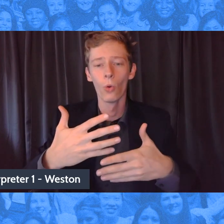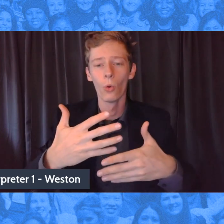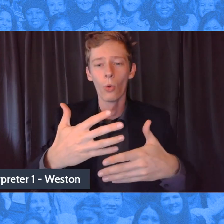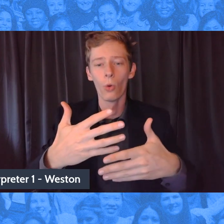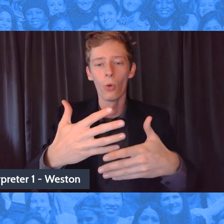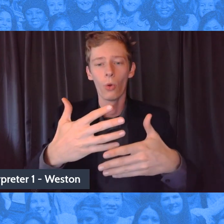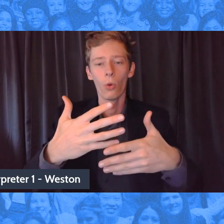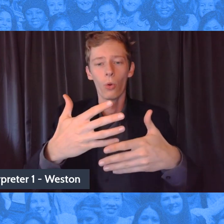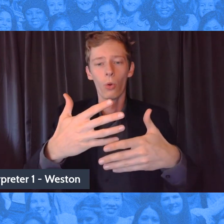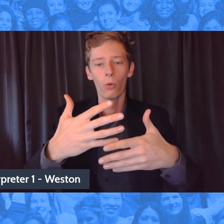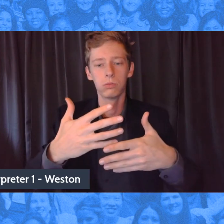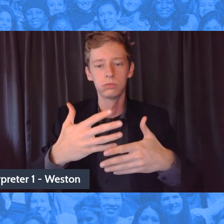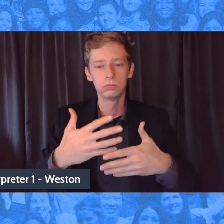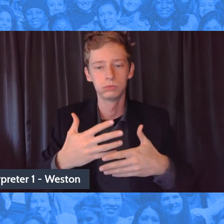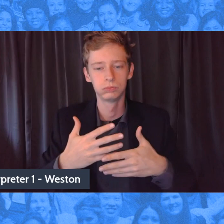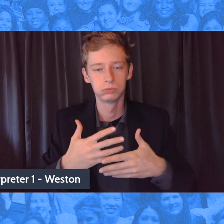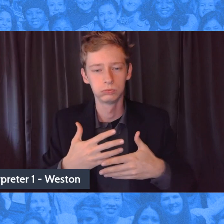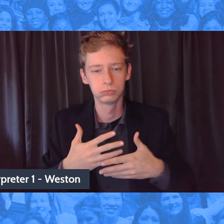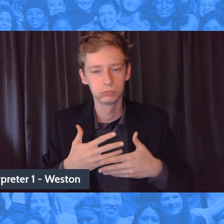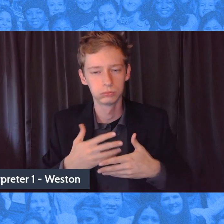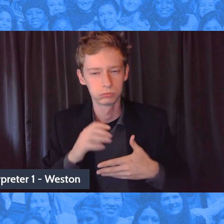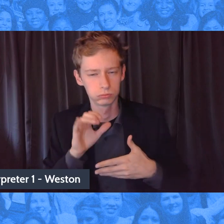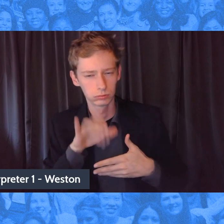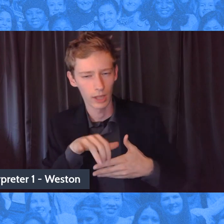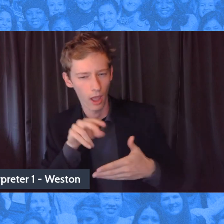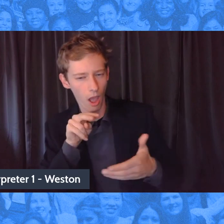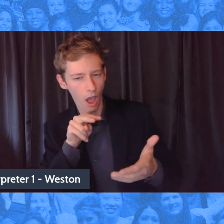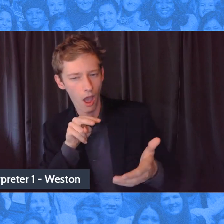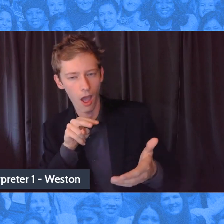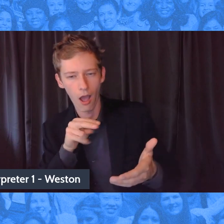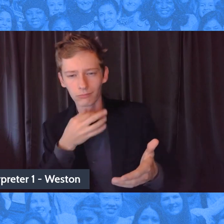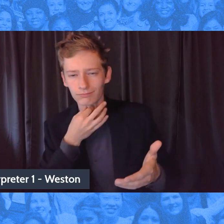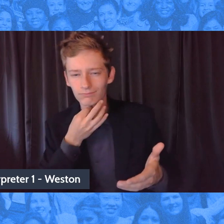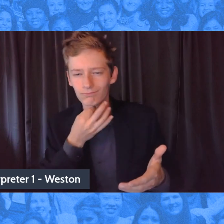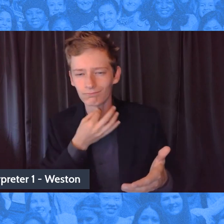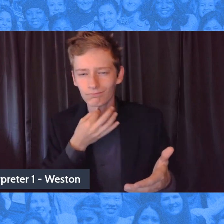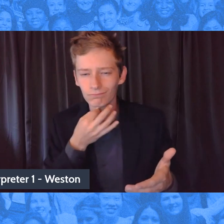So just be curious, be open, focus on your breath,